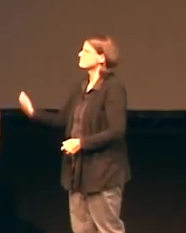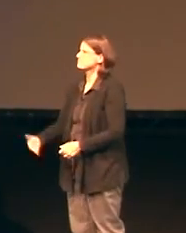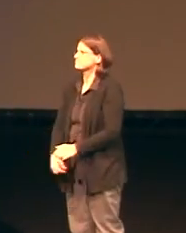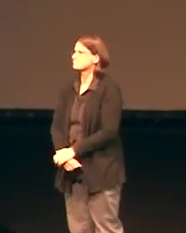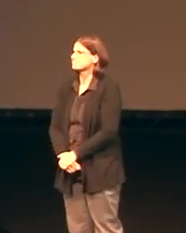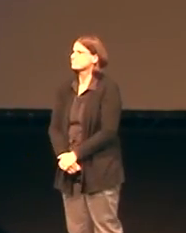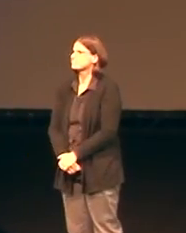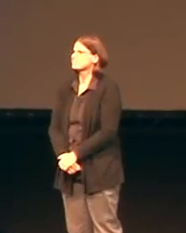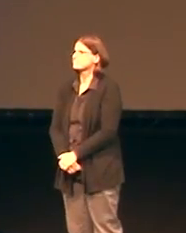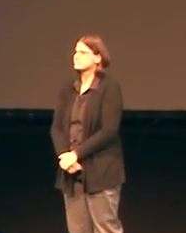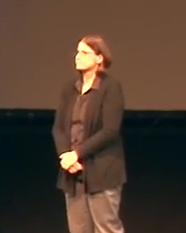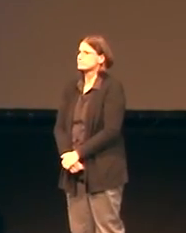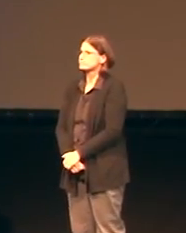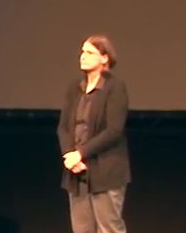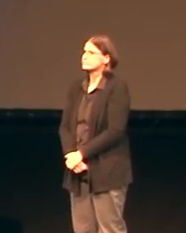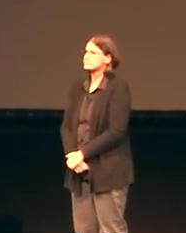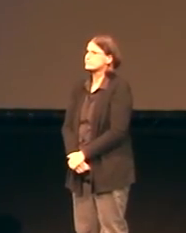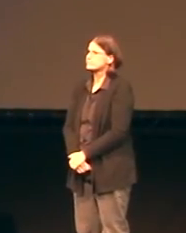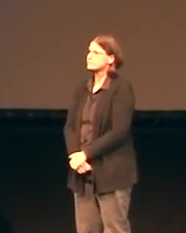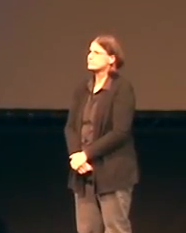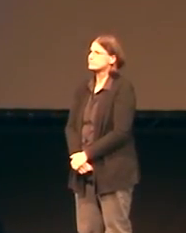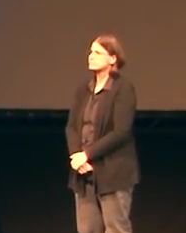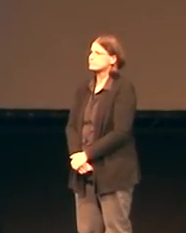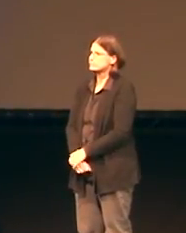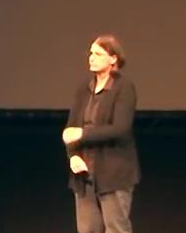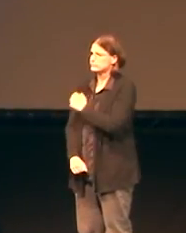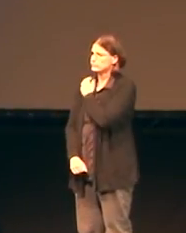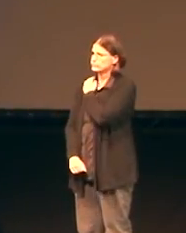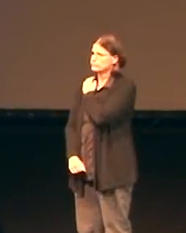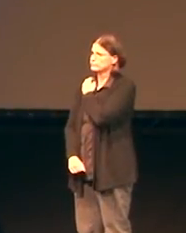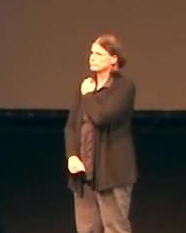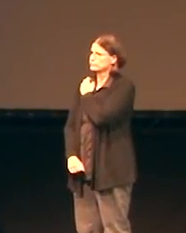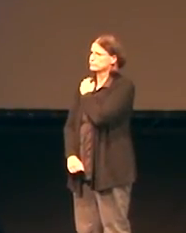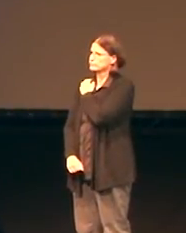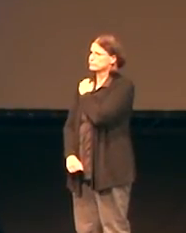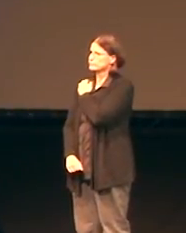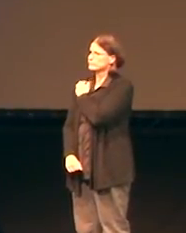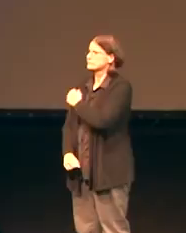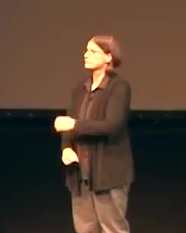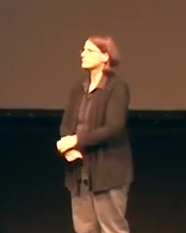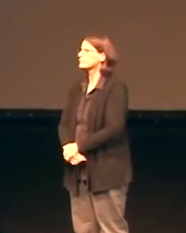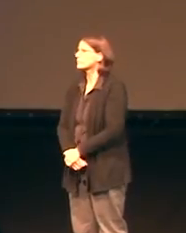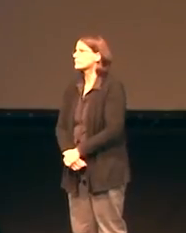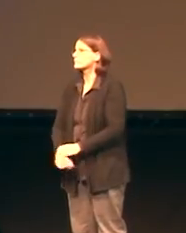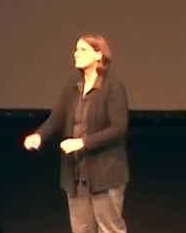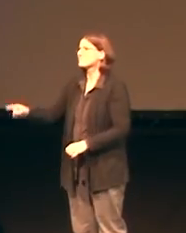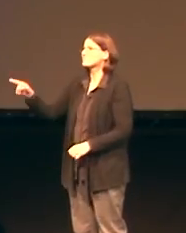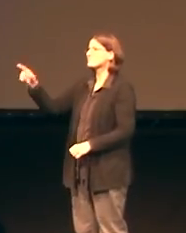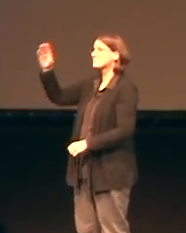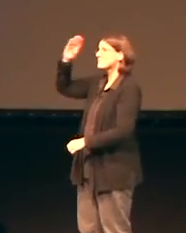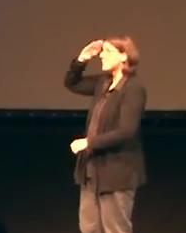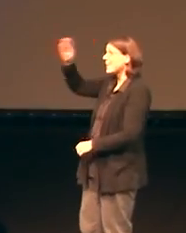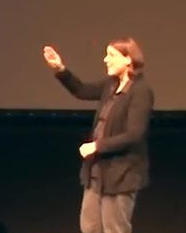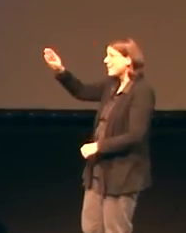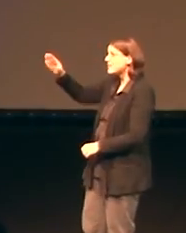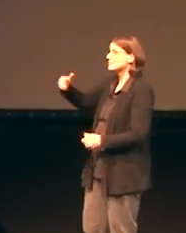Thank you. >>SPEAKER: Hi. My name is Julie and I